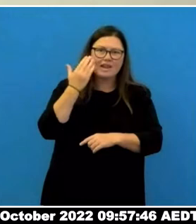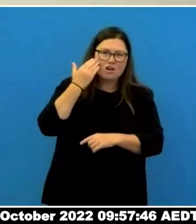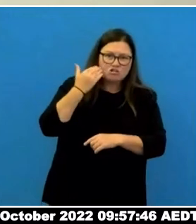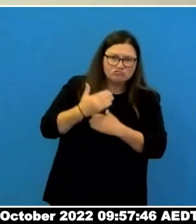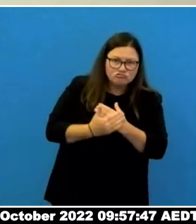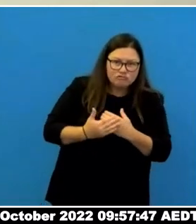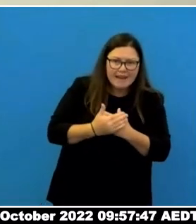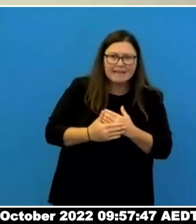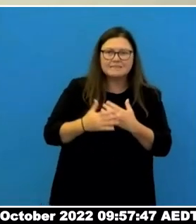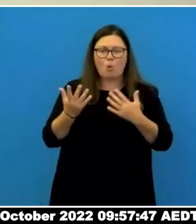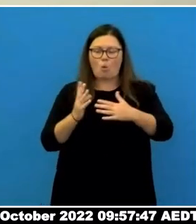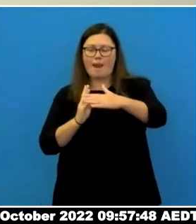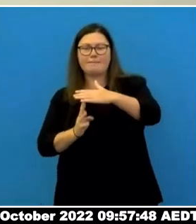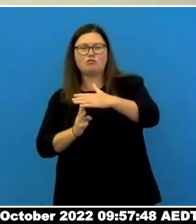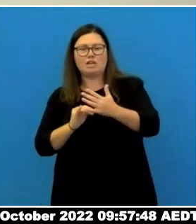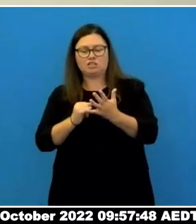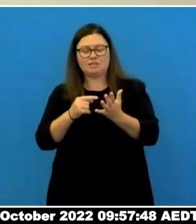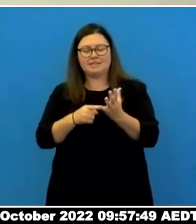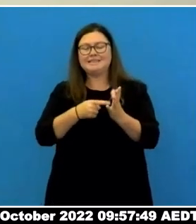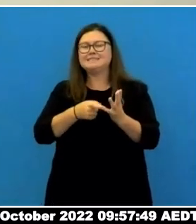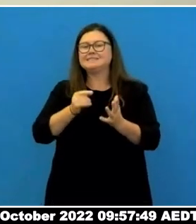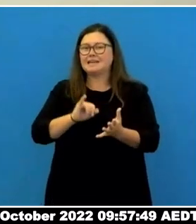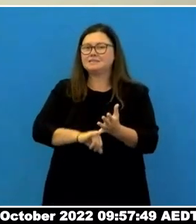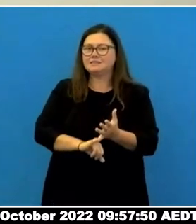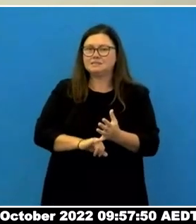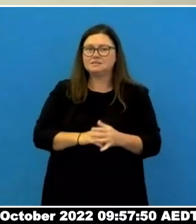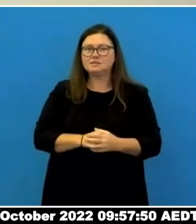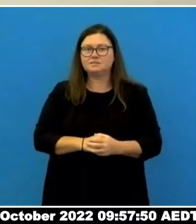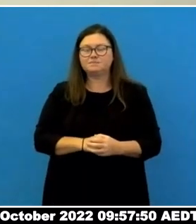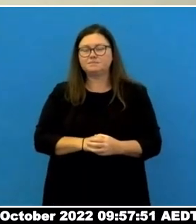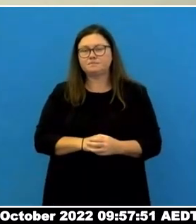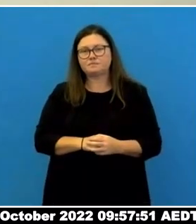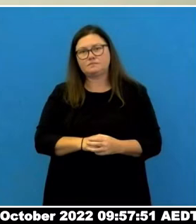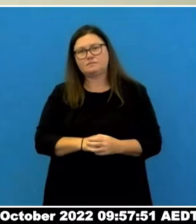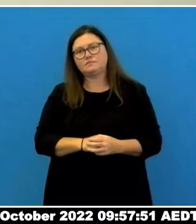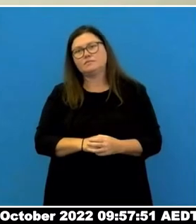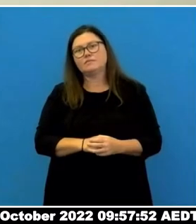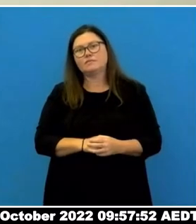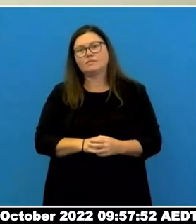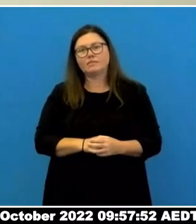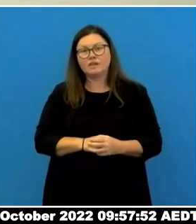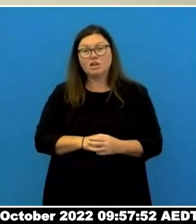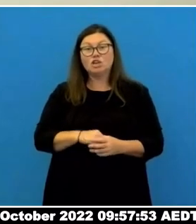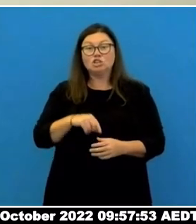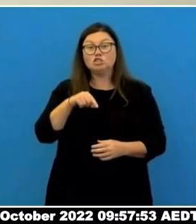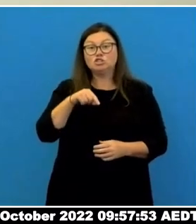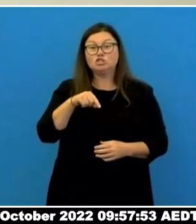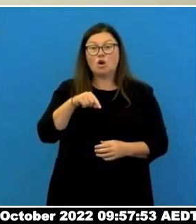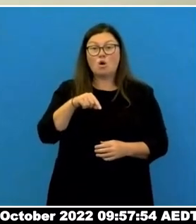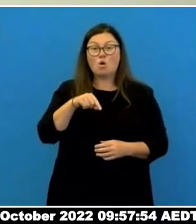A legal protection from racial discrimination extends across many areas of public life, including employment, education,